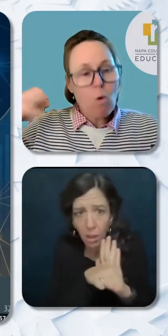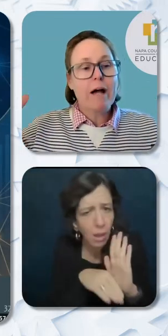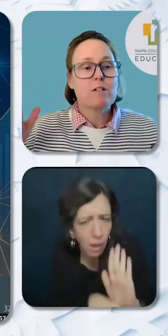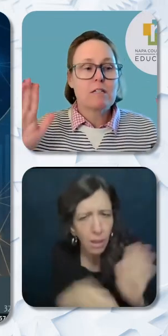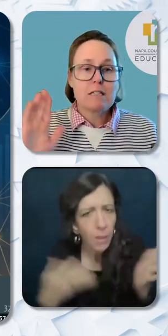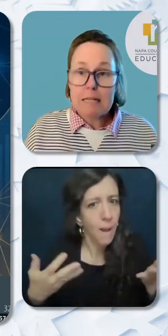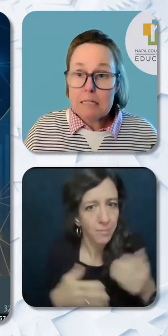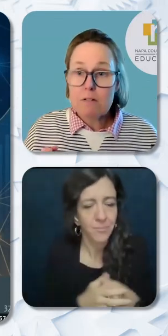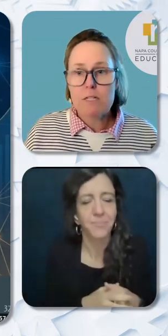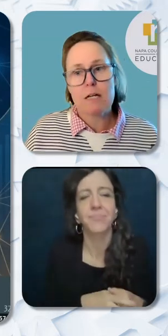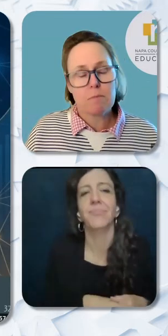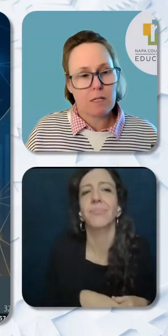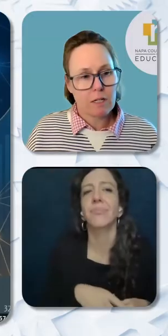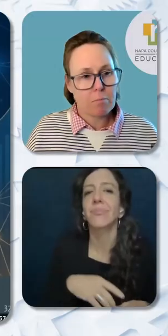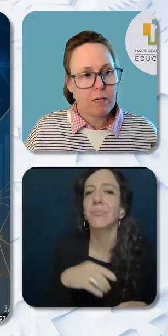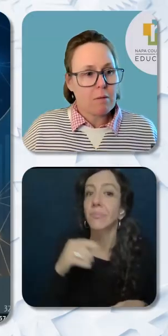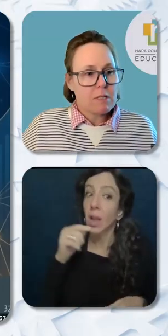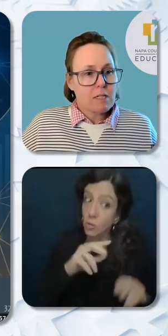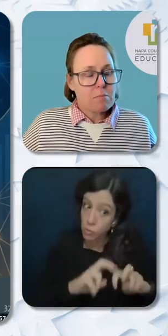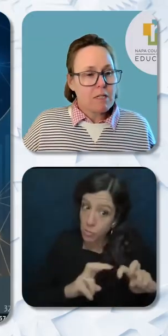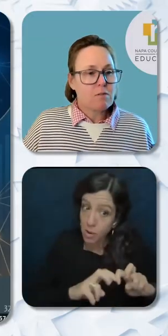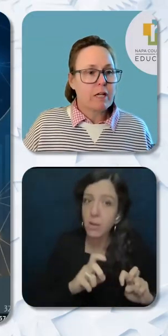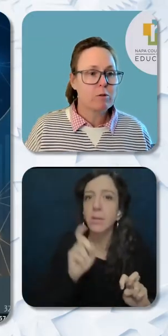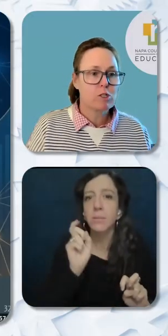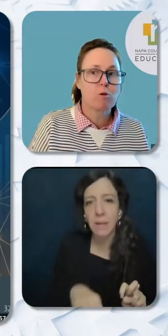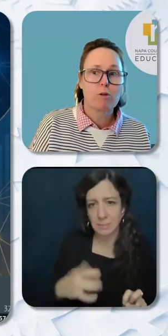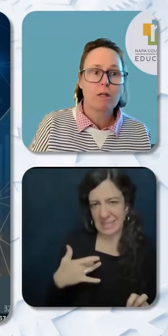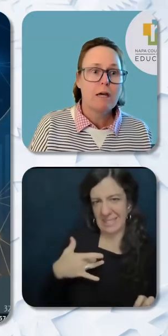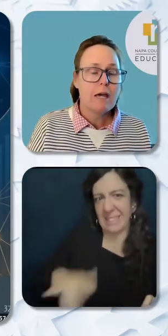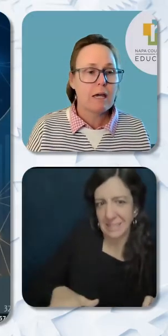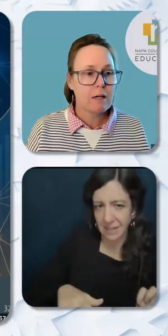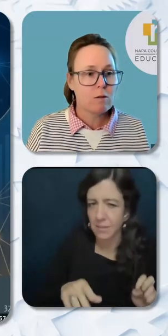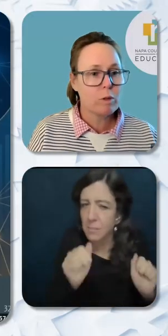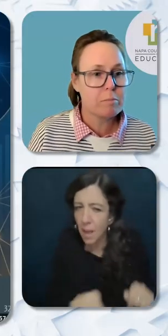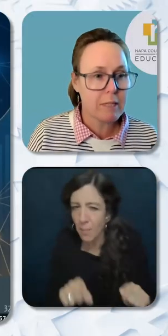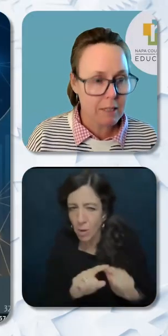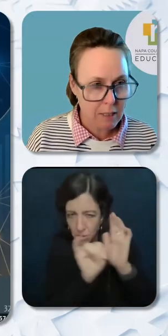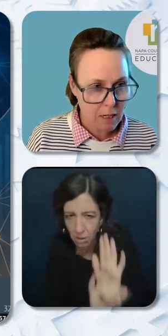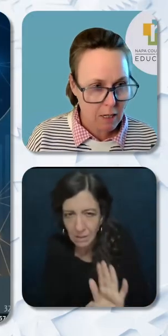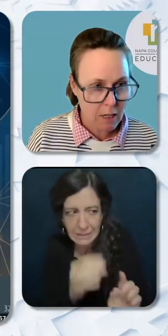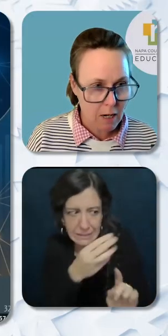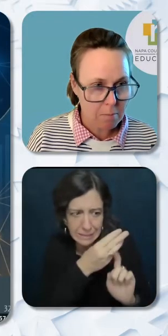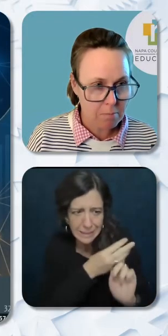This requires a sensitive assessment that could pick up 6 months of language growth and would be,